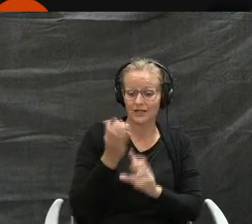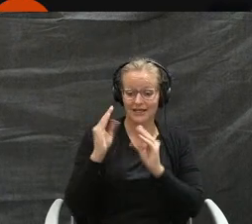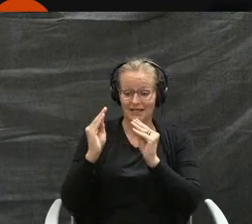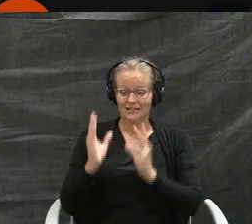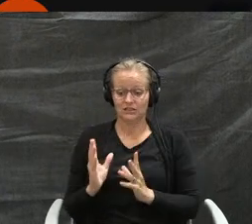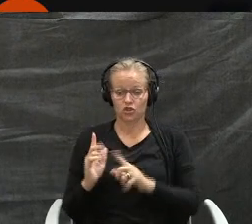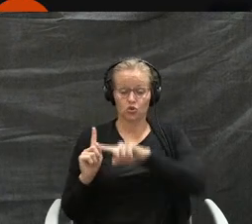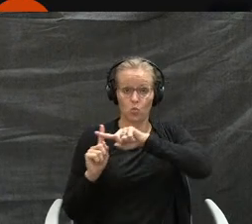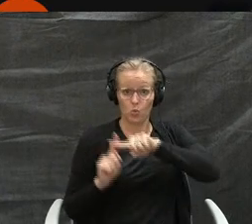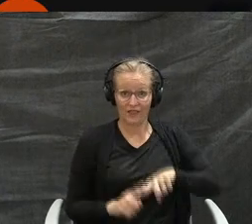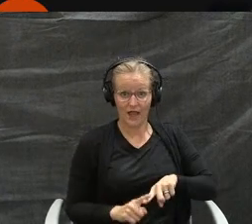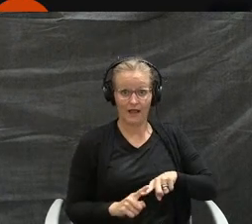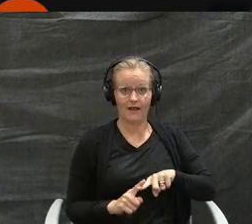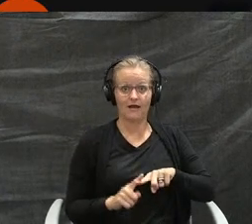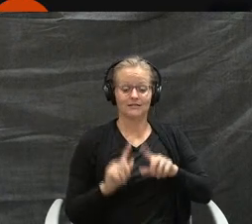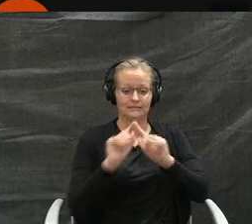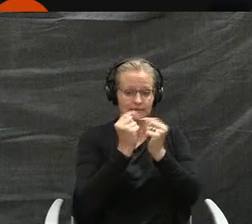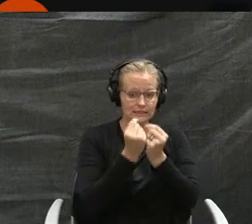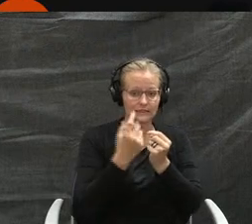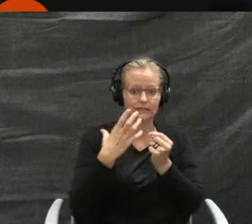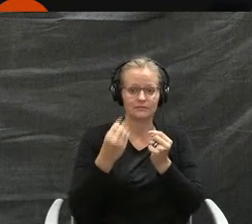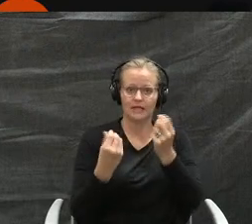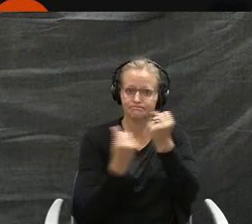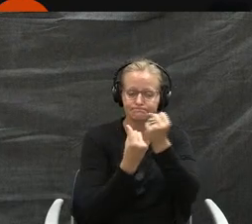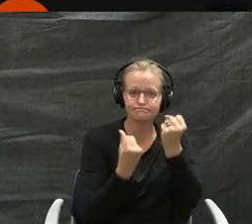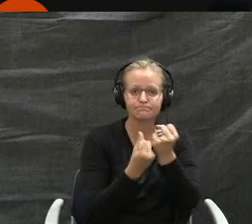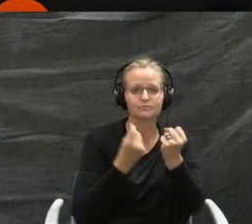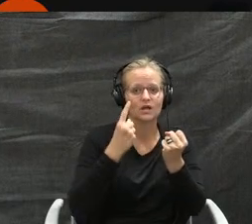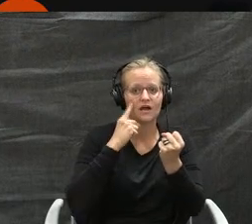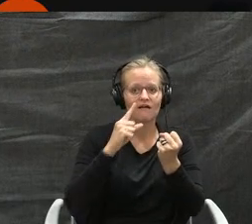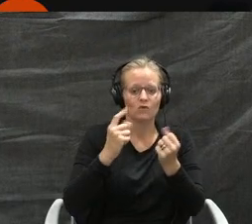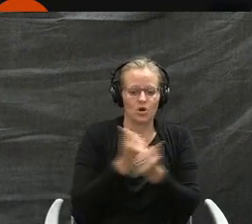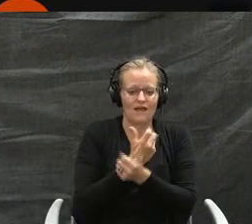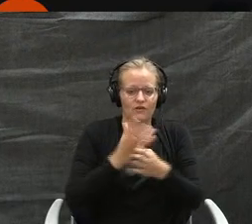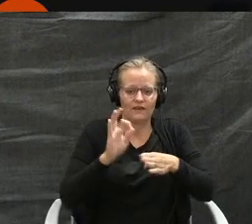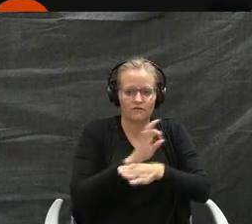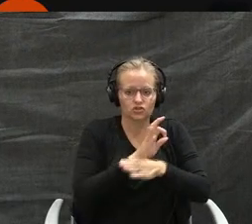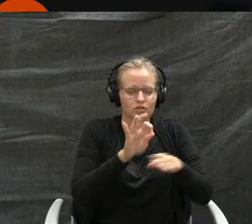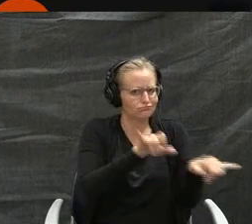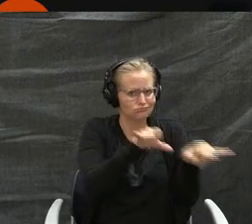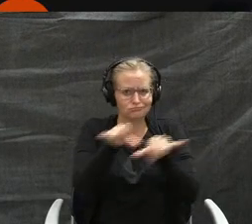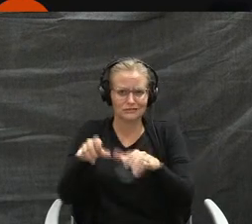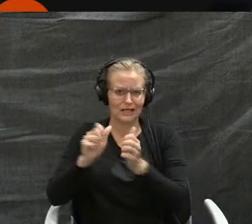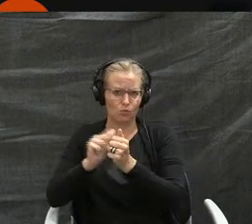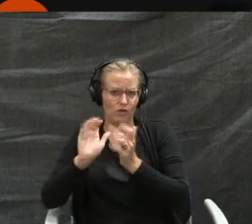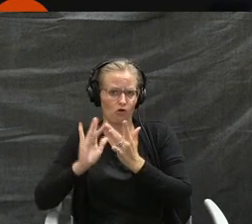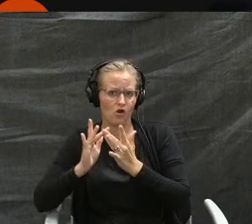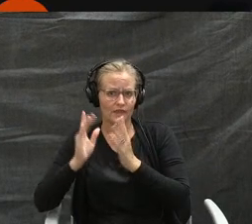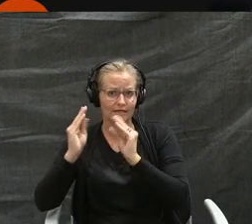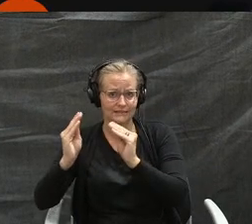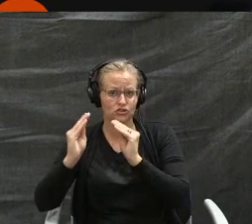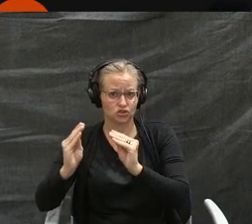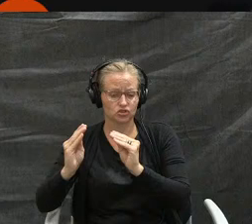their space function the same needs to be said about online teaching. This flows into the creation of classroom agreements